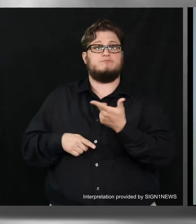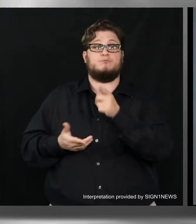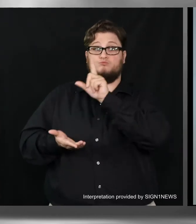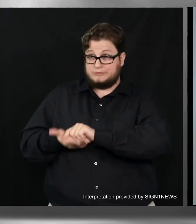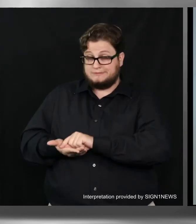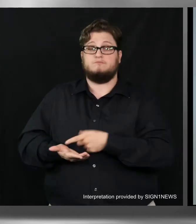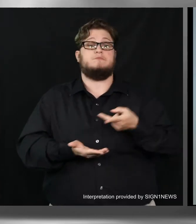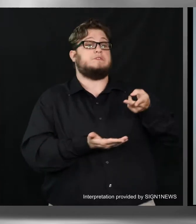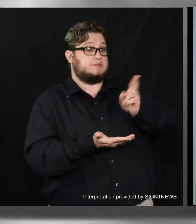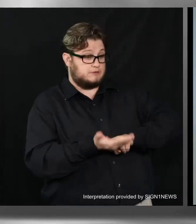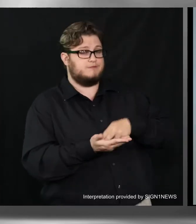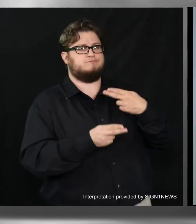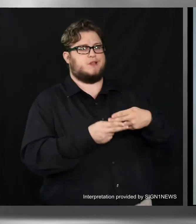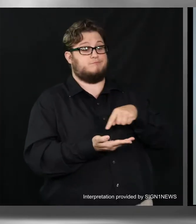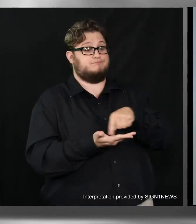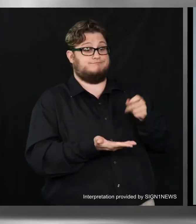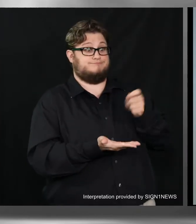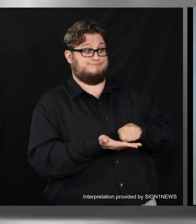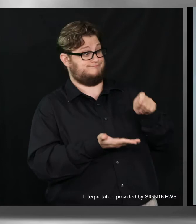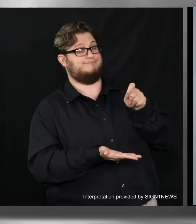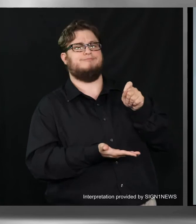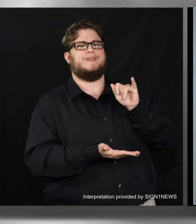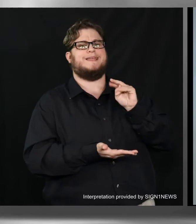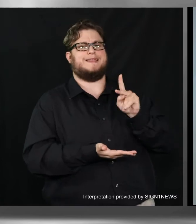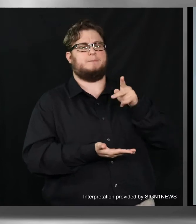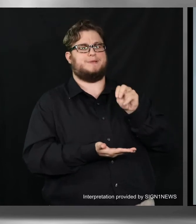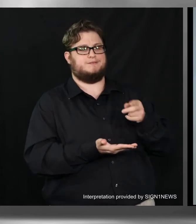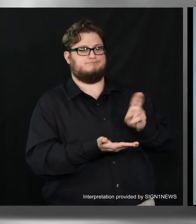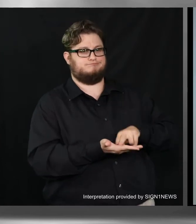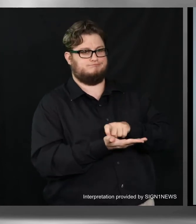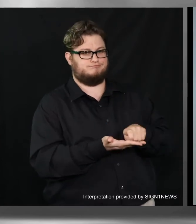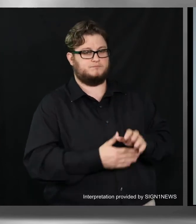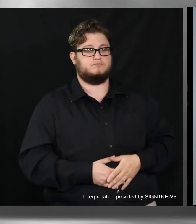Your application in an envelope with a copy of your valid ID and you can mail